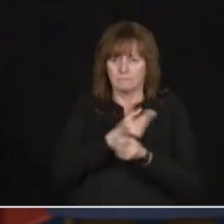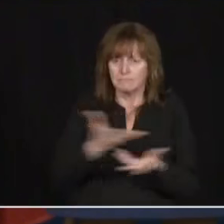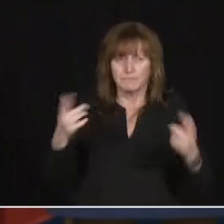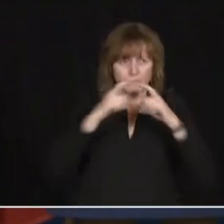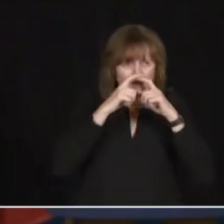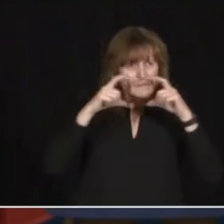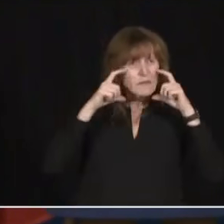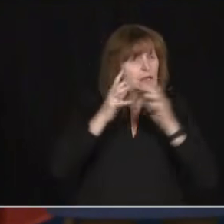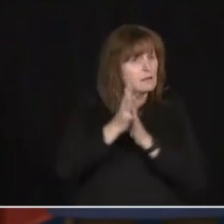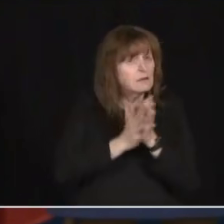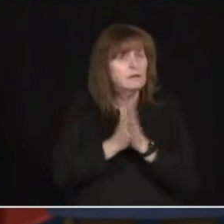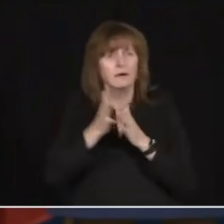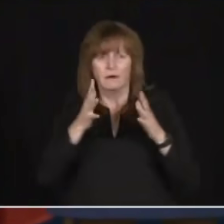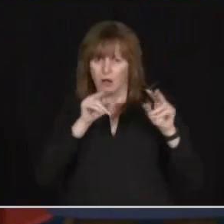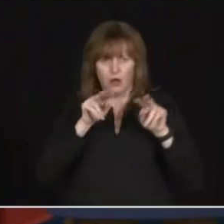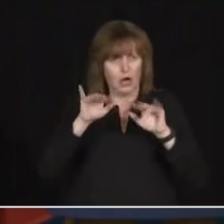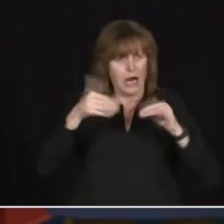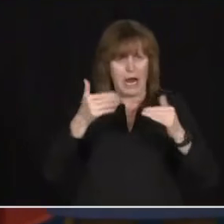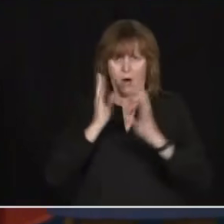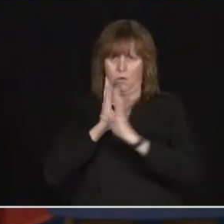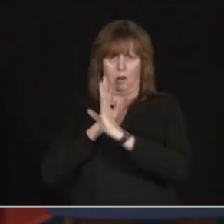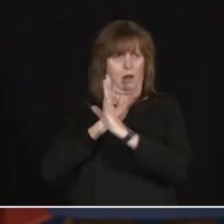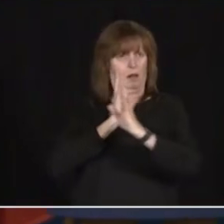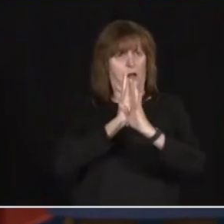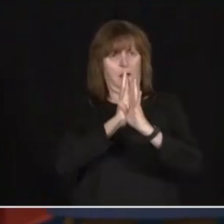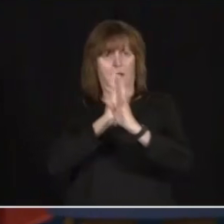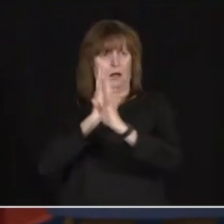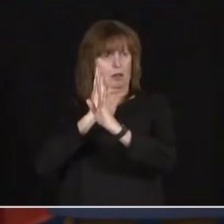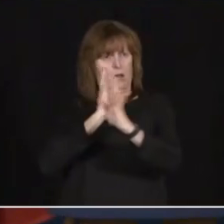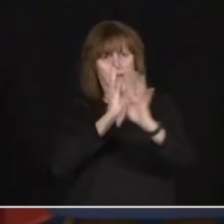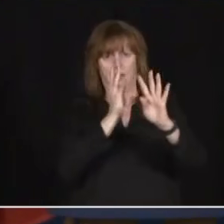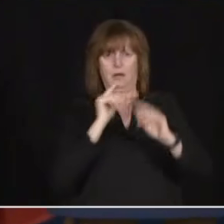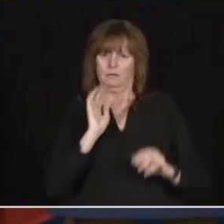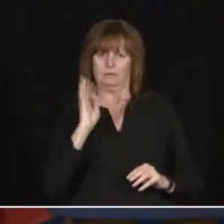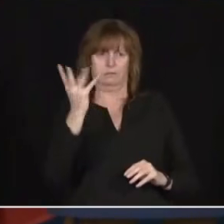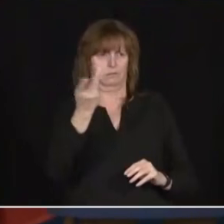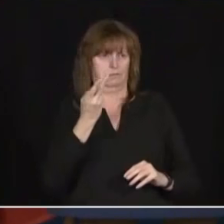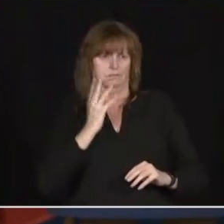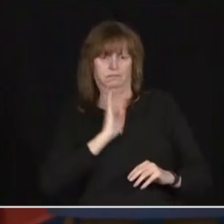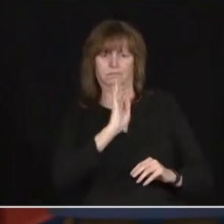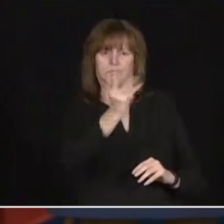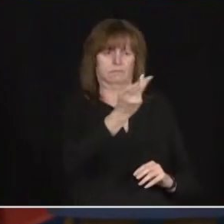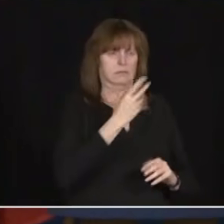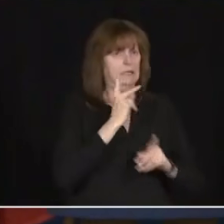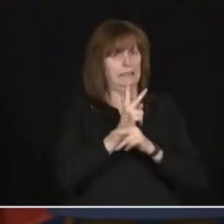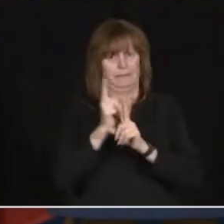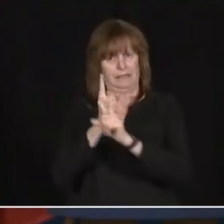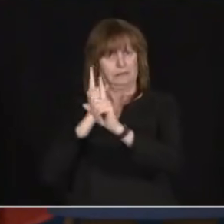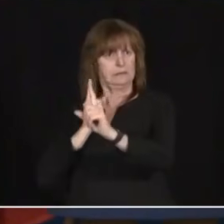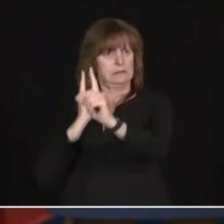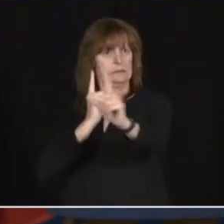controlled the flows of traffic in the store. As we'd expect there is always